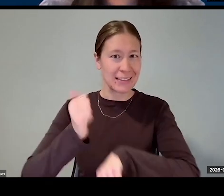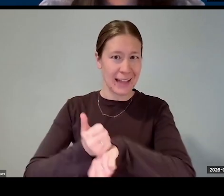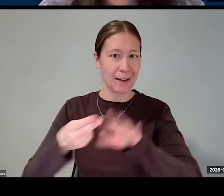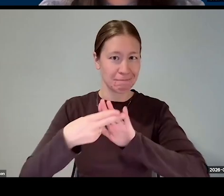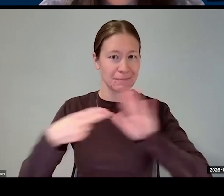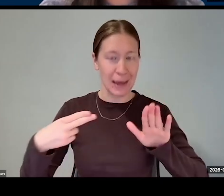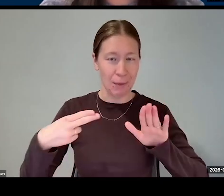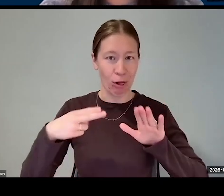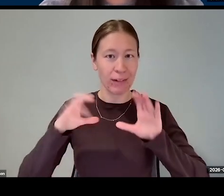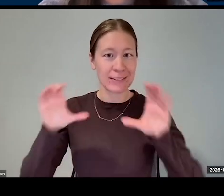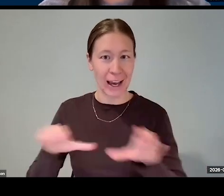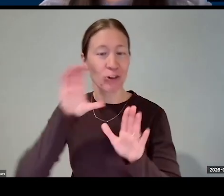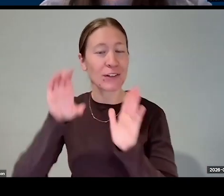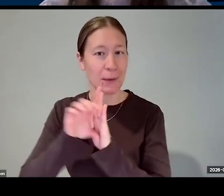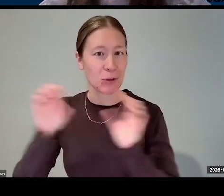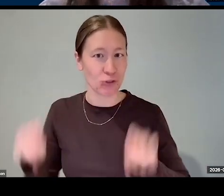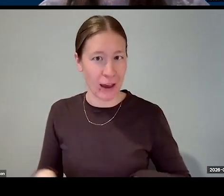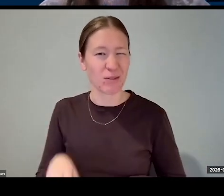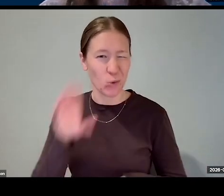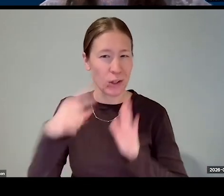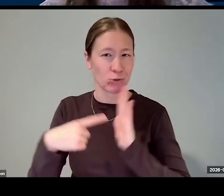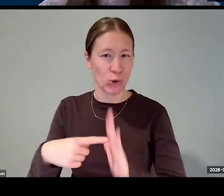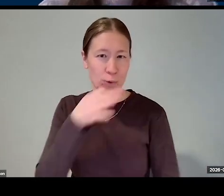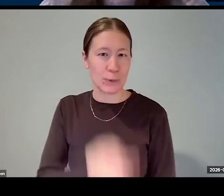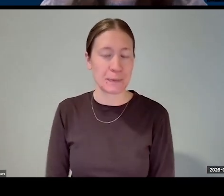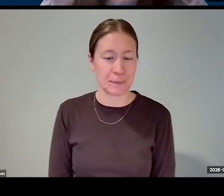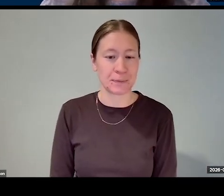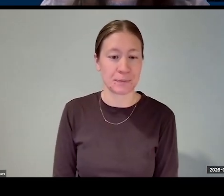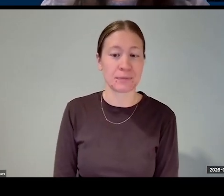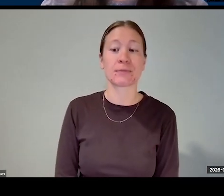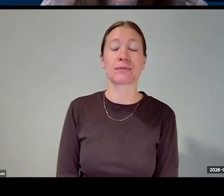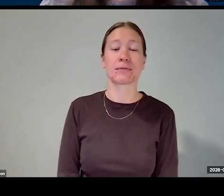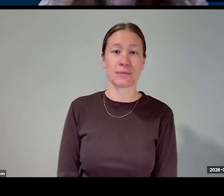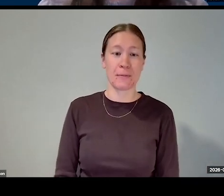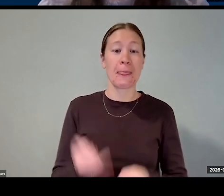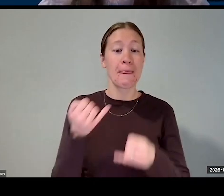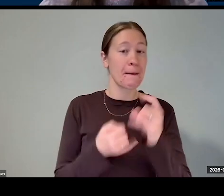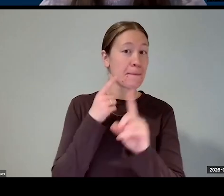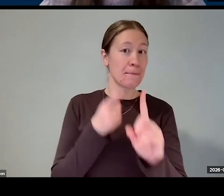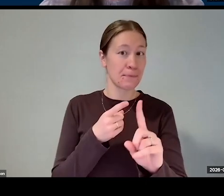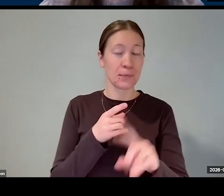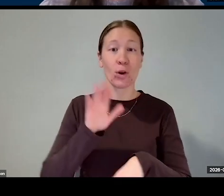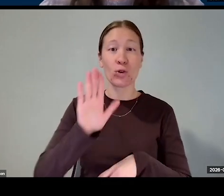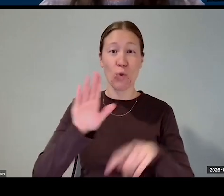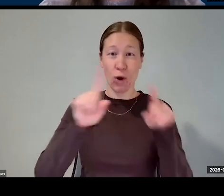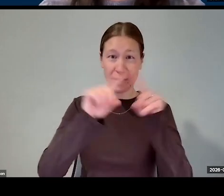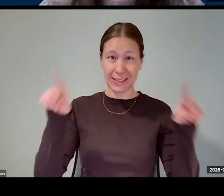Similarly, if you are using an image as the background of your slide, make sure you insert that